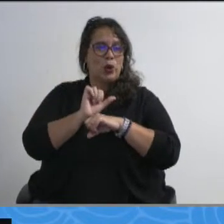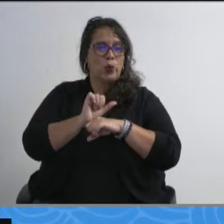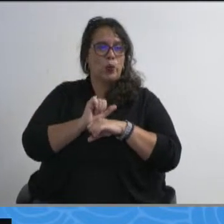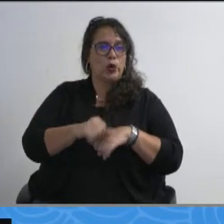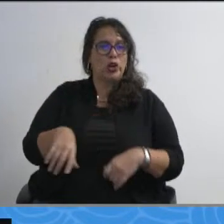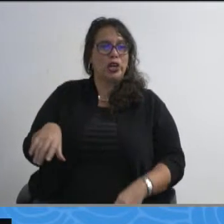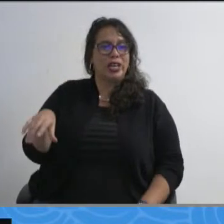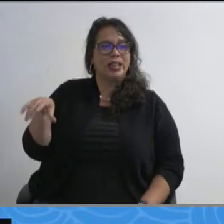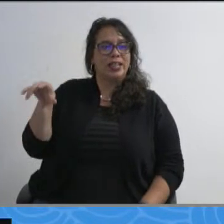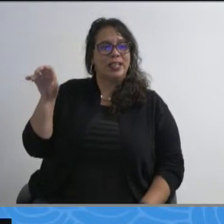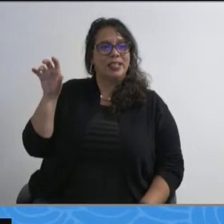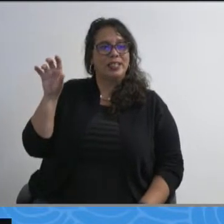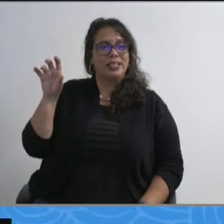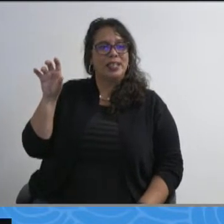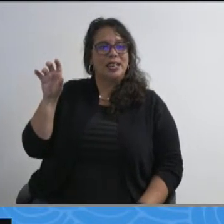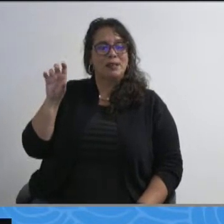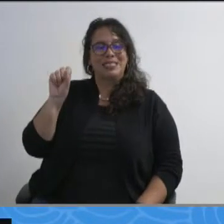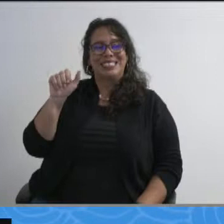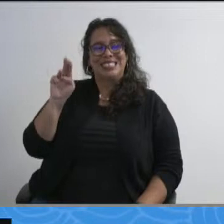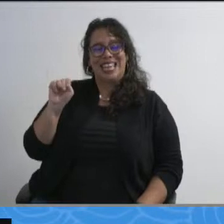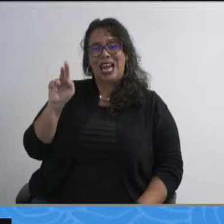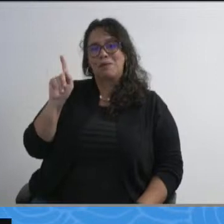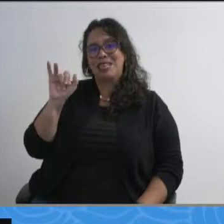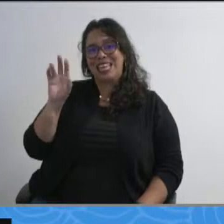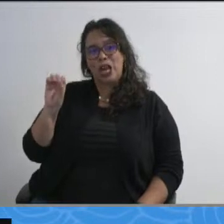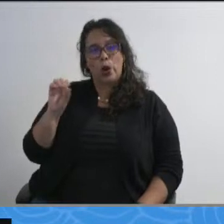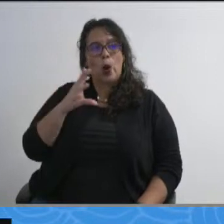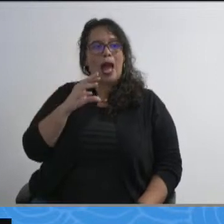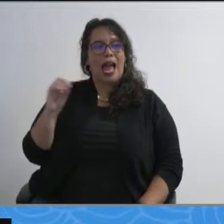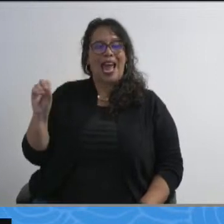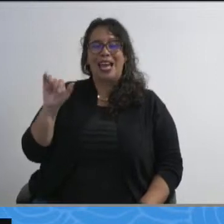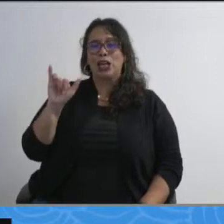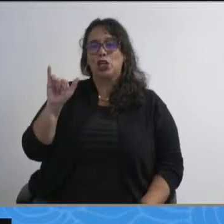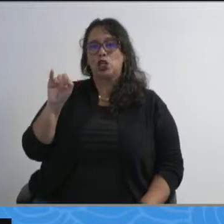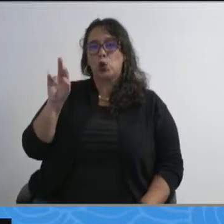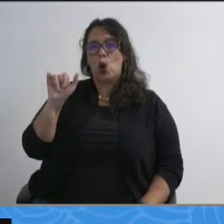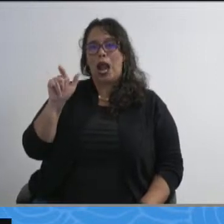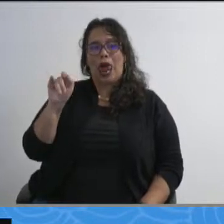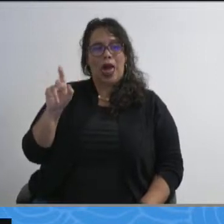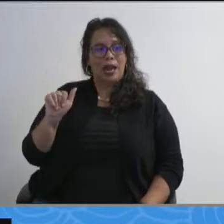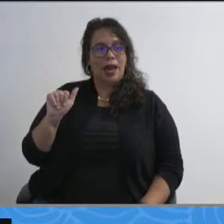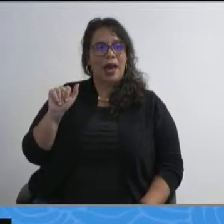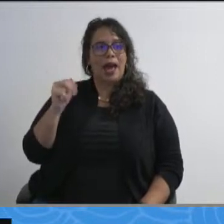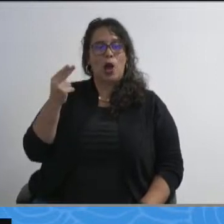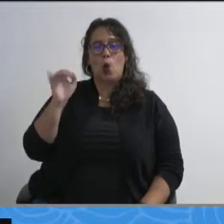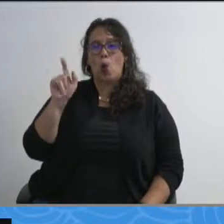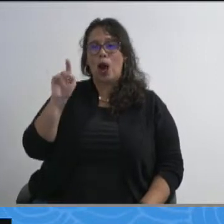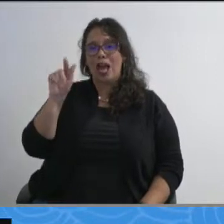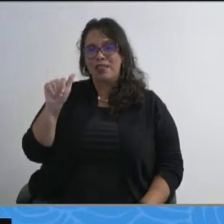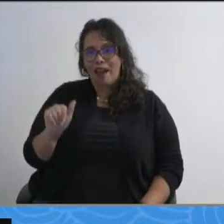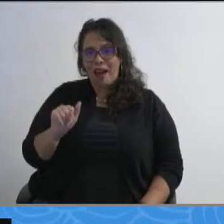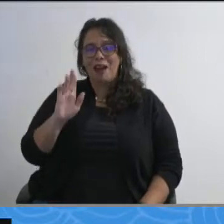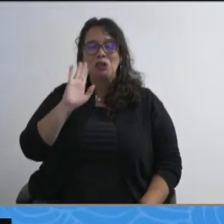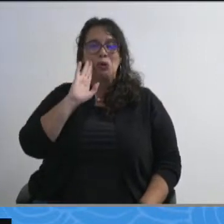who are some parent coordinators that I work with. And if you call on our phones and you get our helpline, most likely you're talking to one of the three of us.